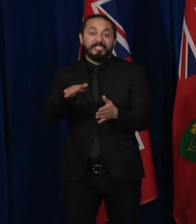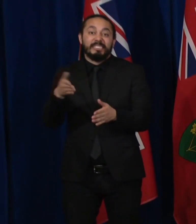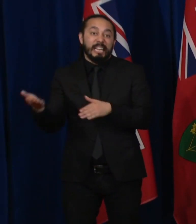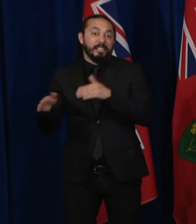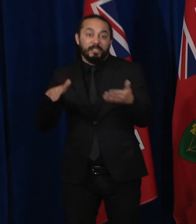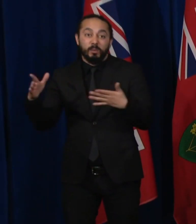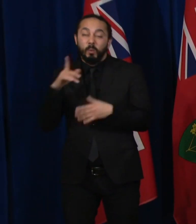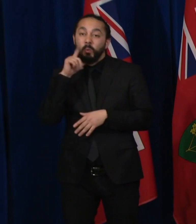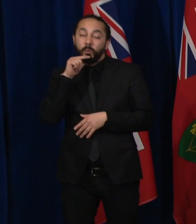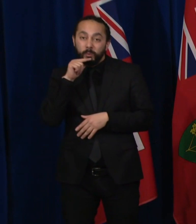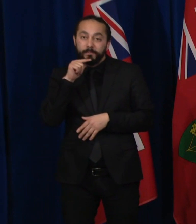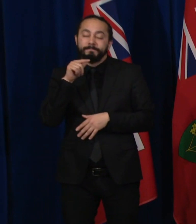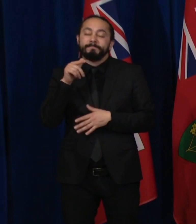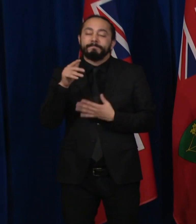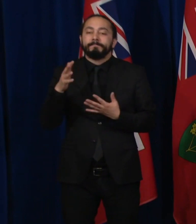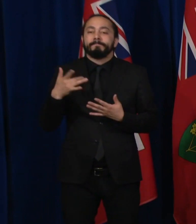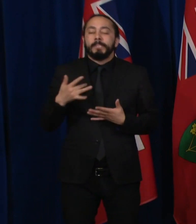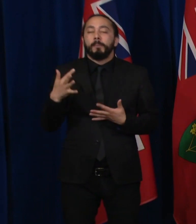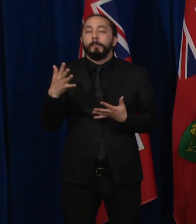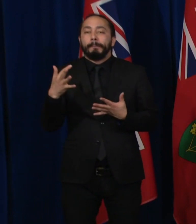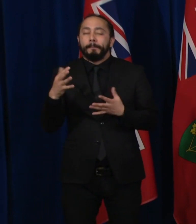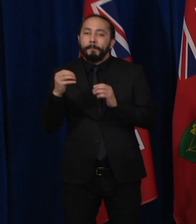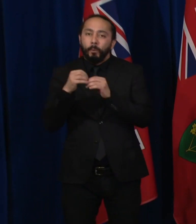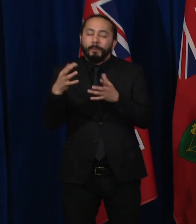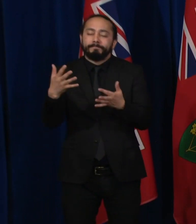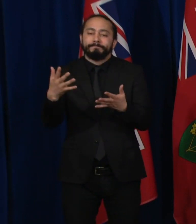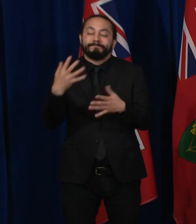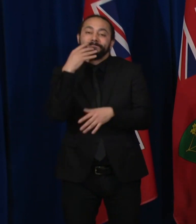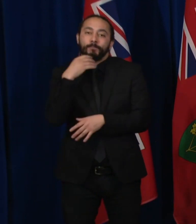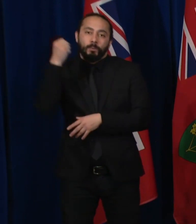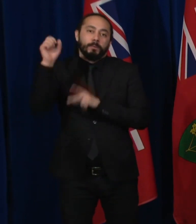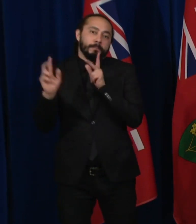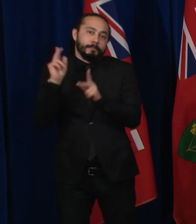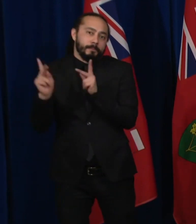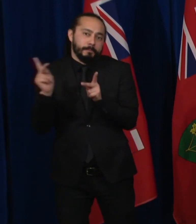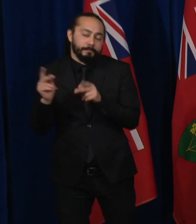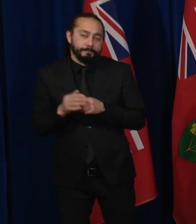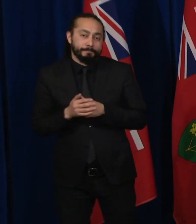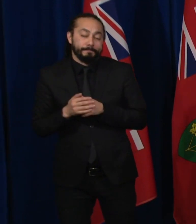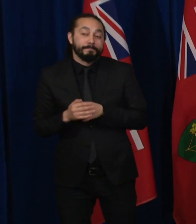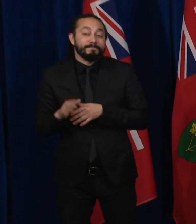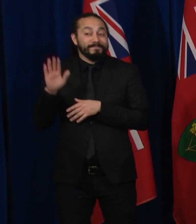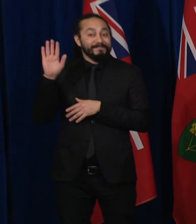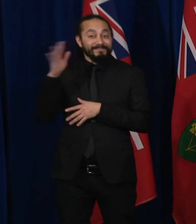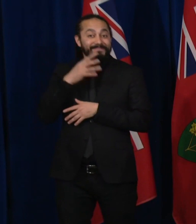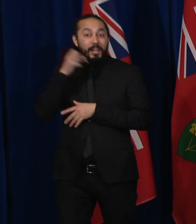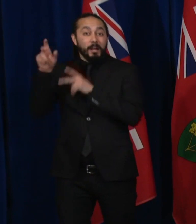far have been with more elder elderly people, many of whom have had other health issues as well.